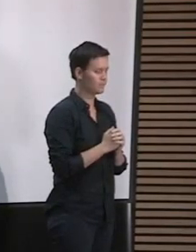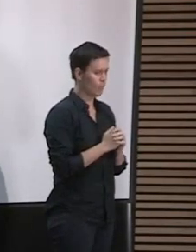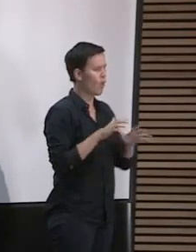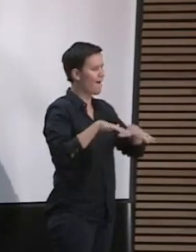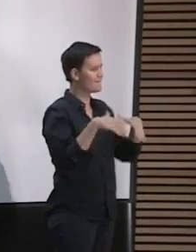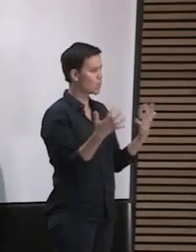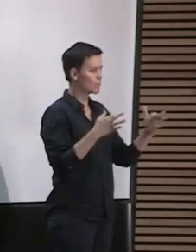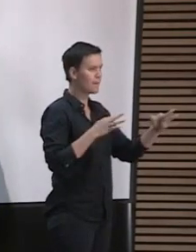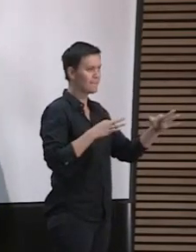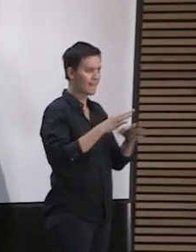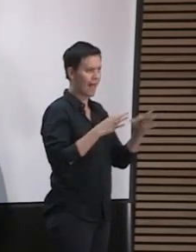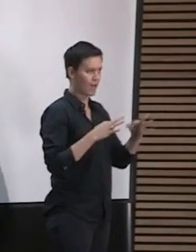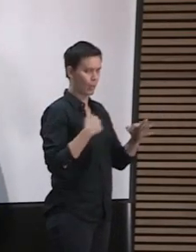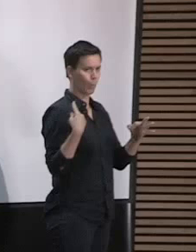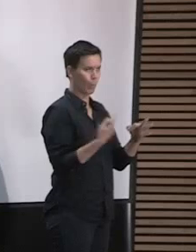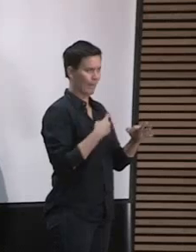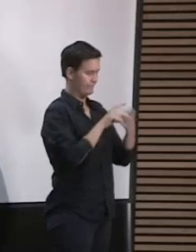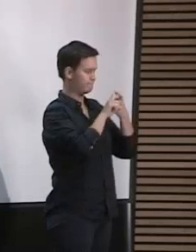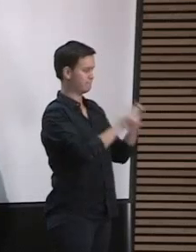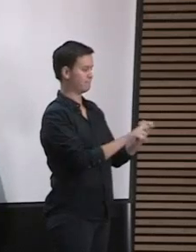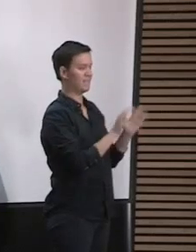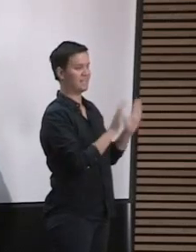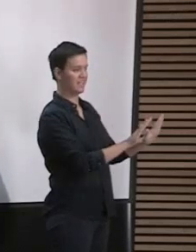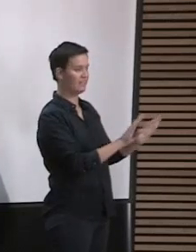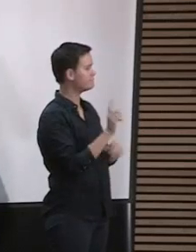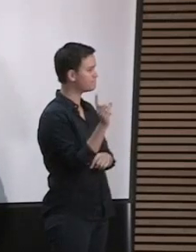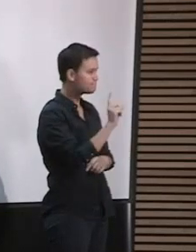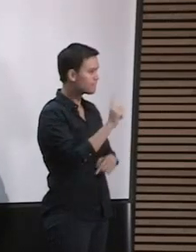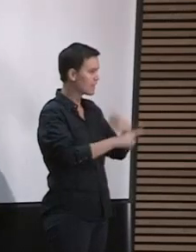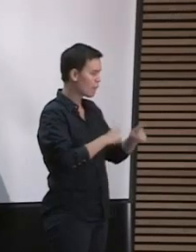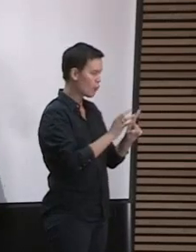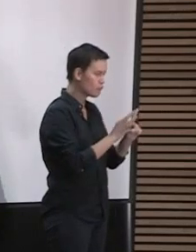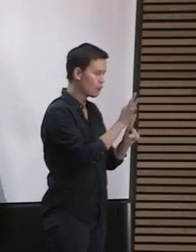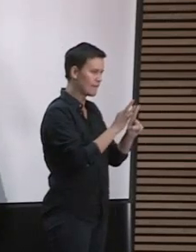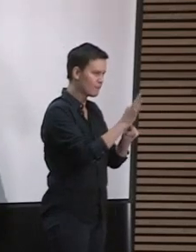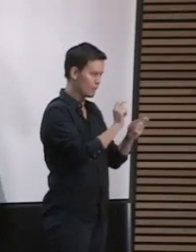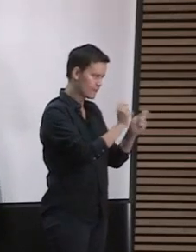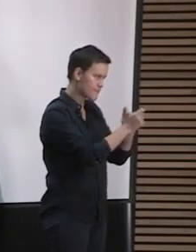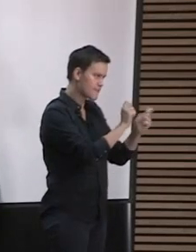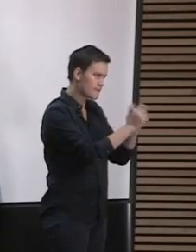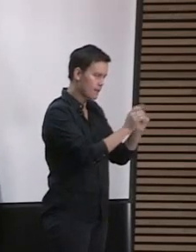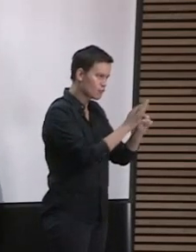facilities and continue in an ongoing process of improvement, as we have always